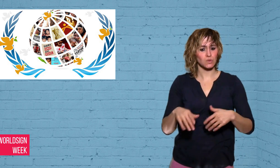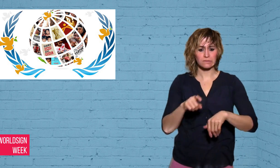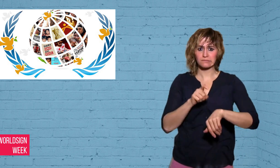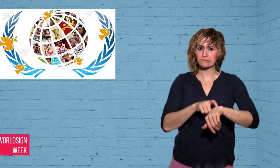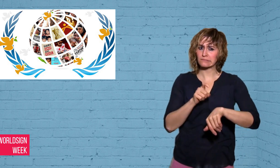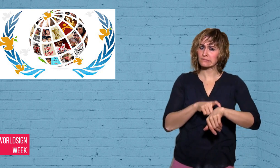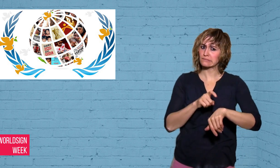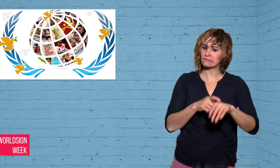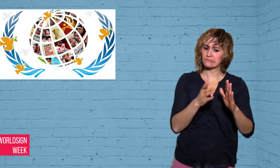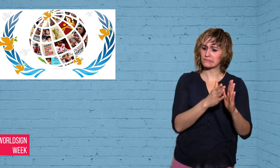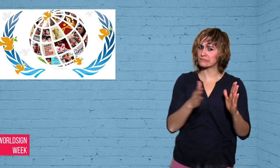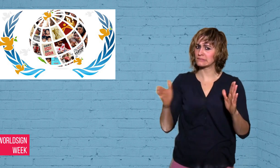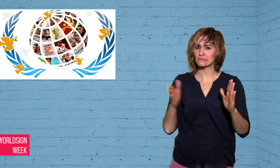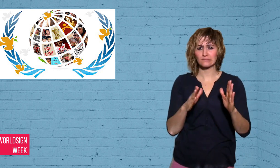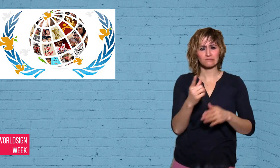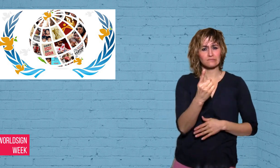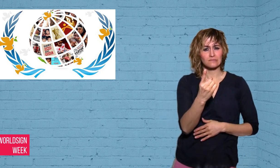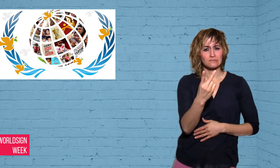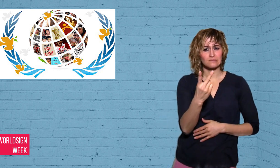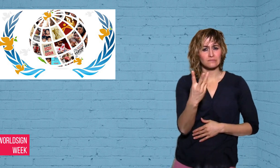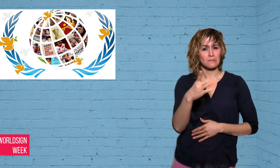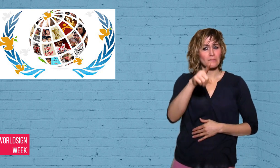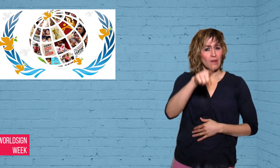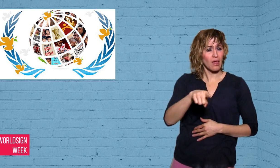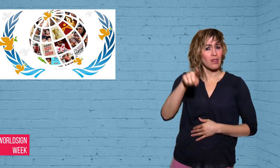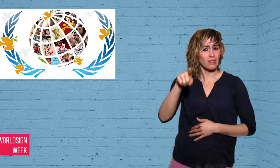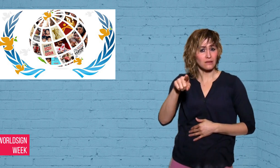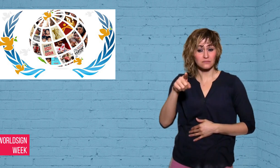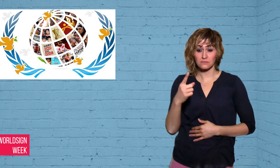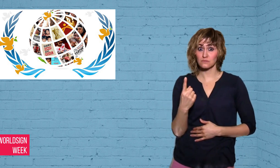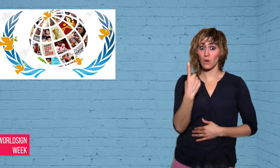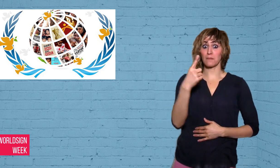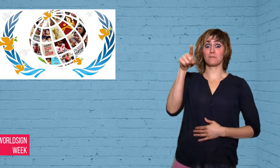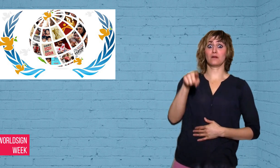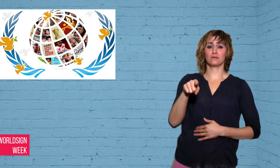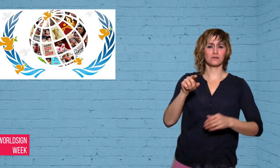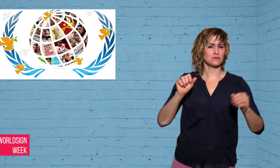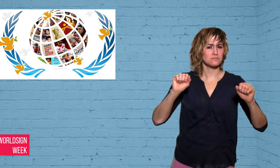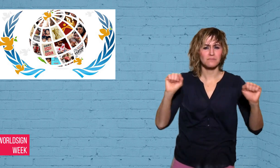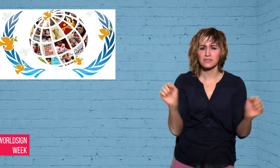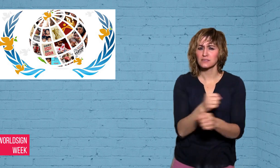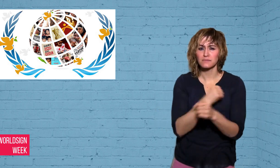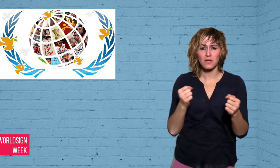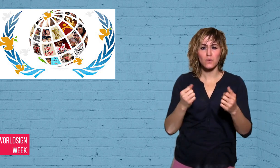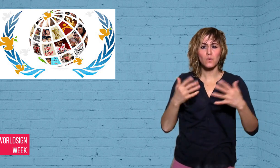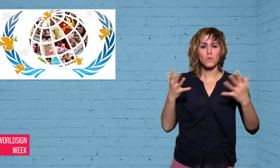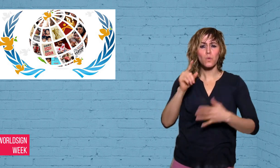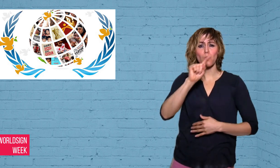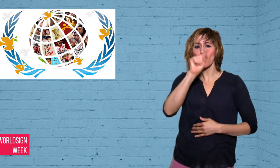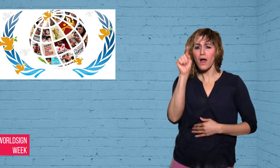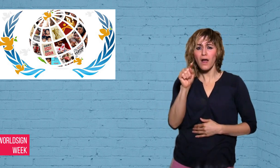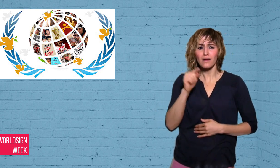months because of the security risks